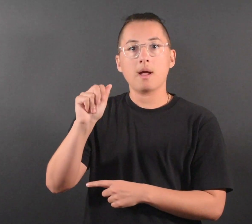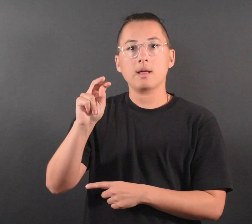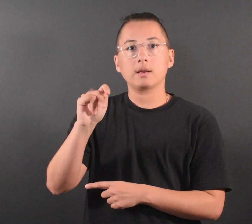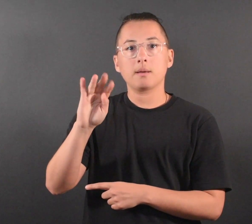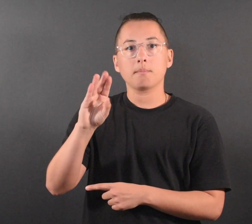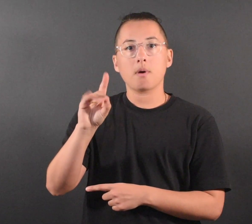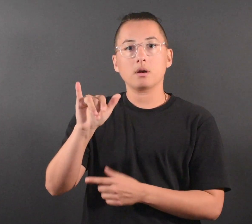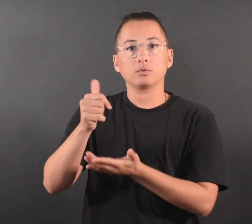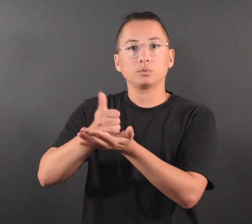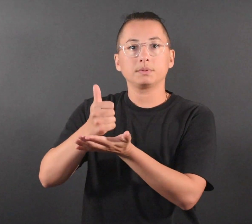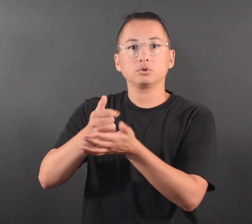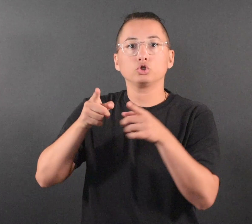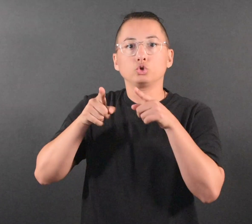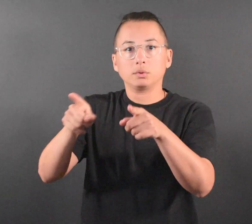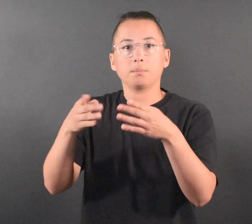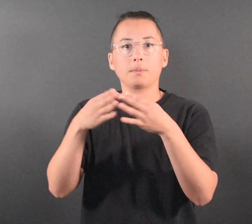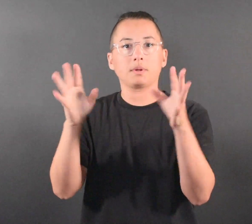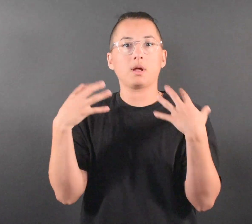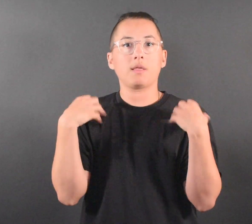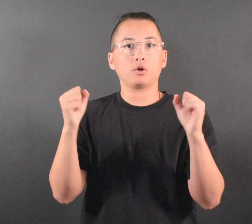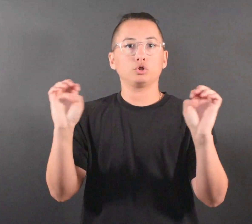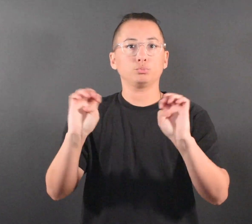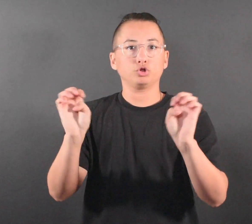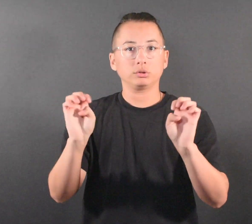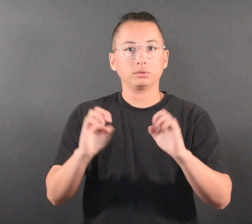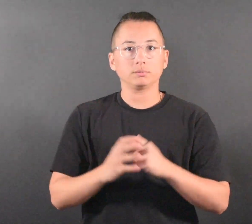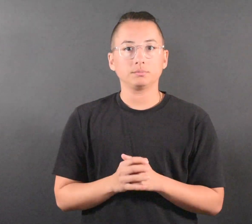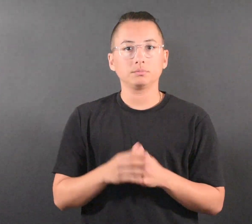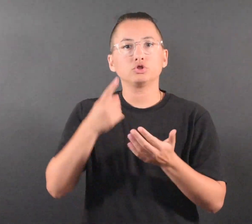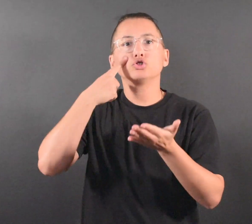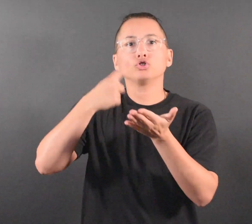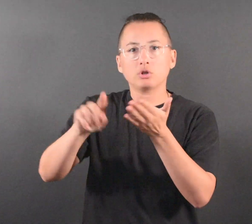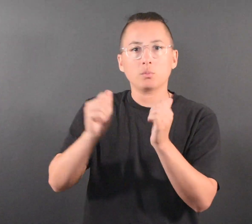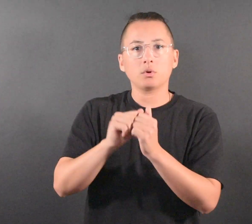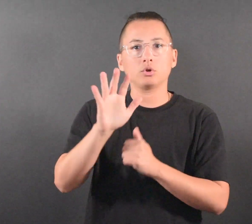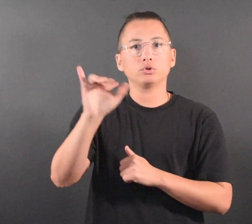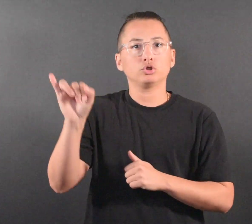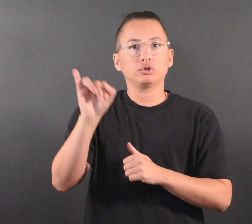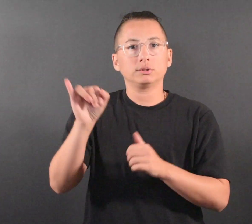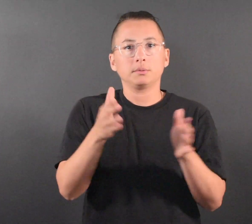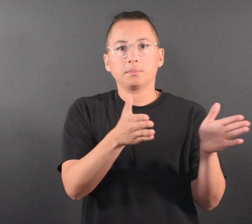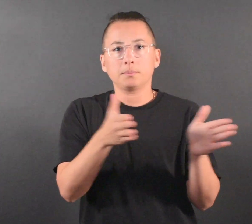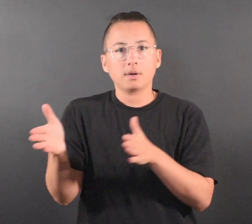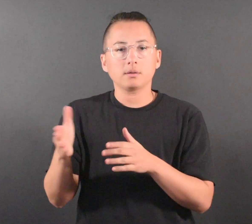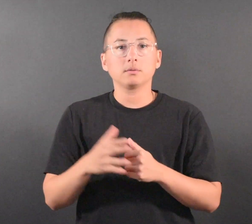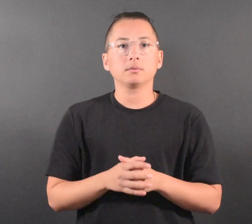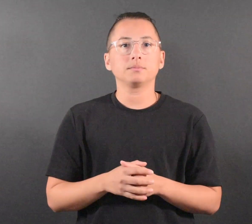treatments during the public health emergency. • Check your insurance plan, as many large